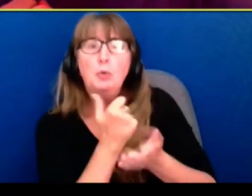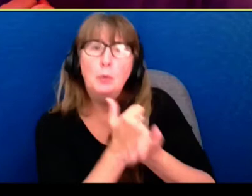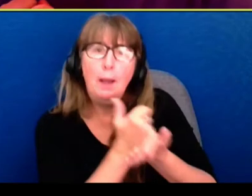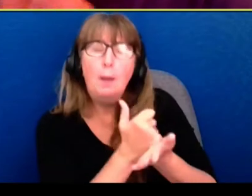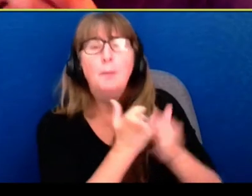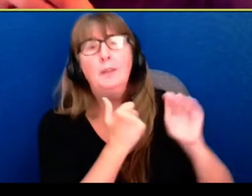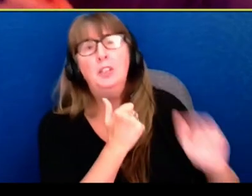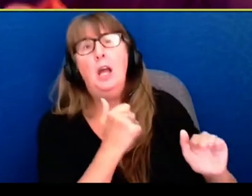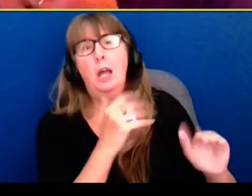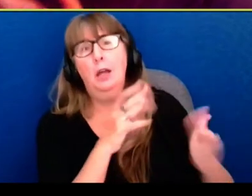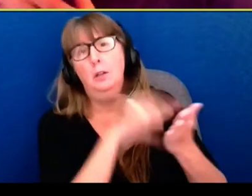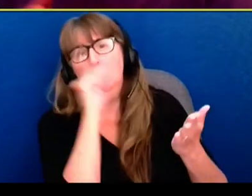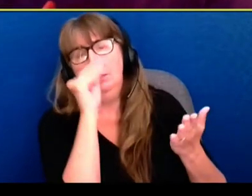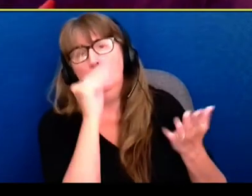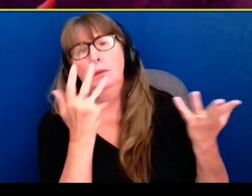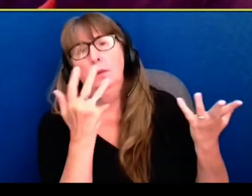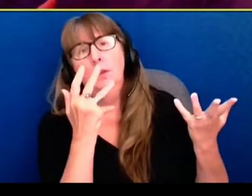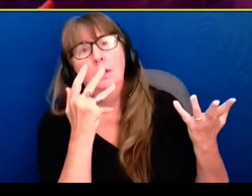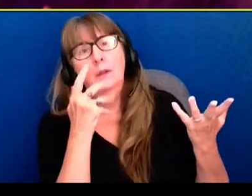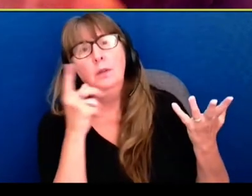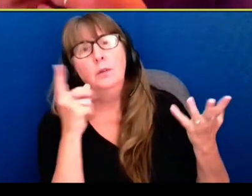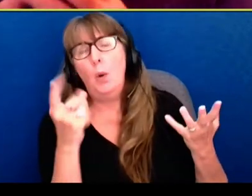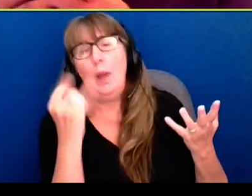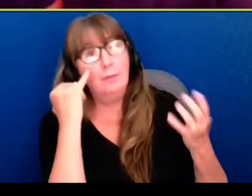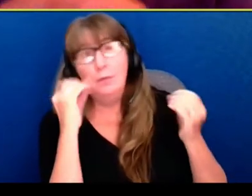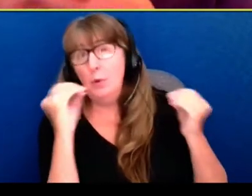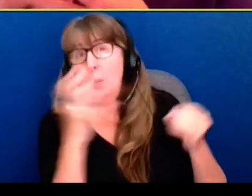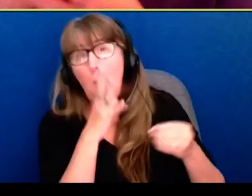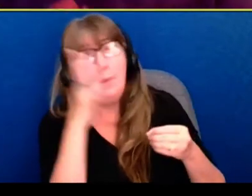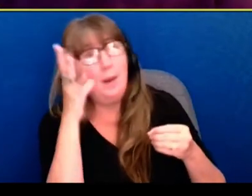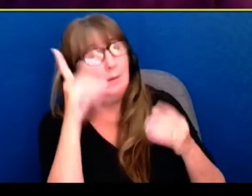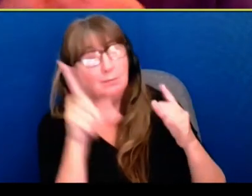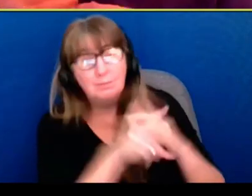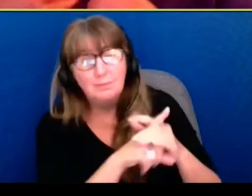That's a weakness. That's a bad thing in my mind. Help them, take that time. I wouldn't.